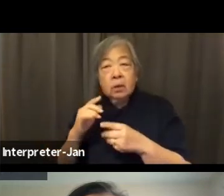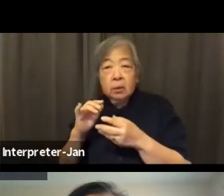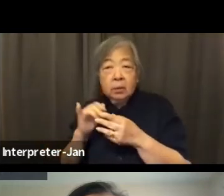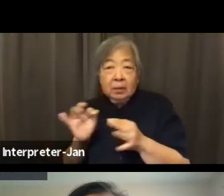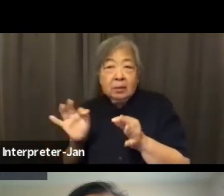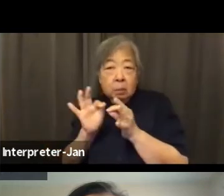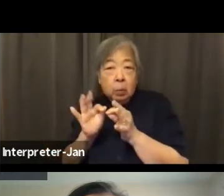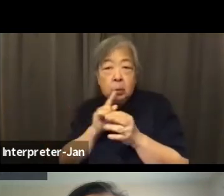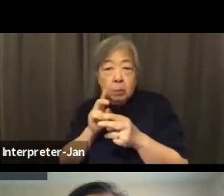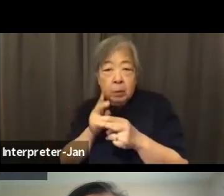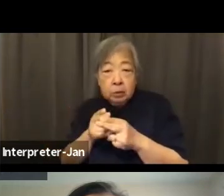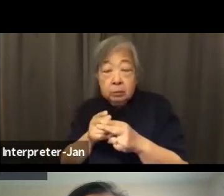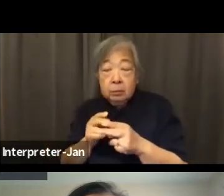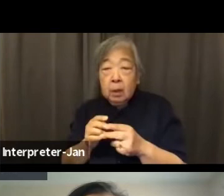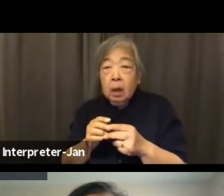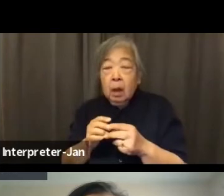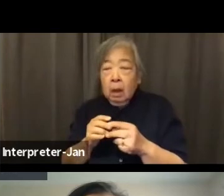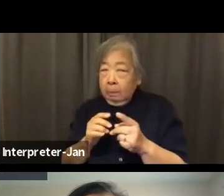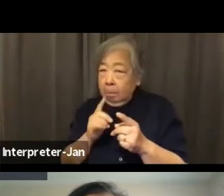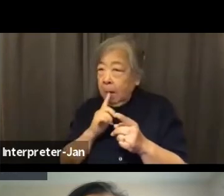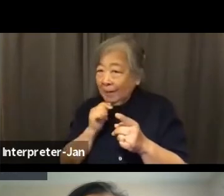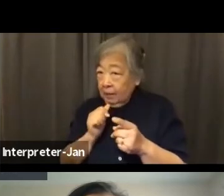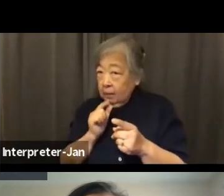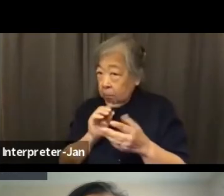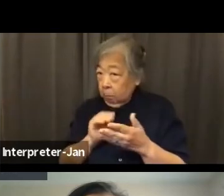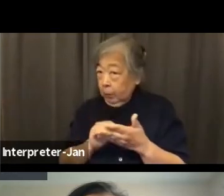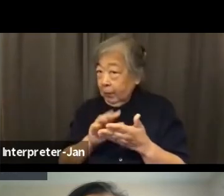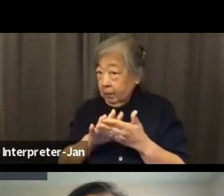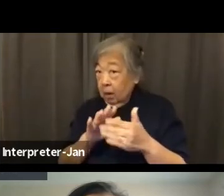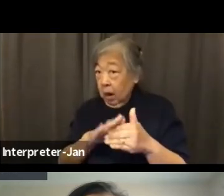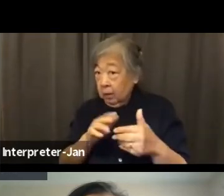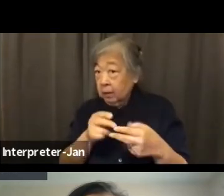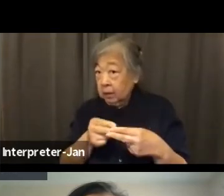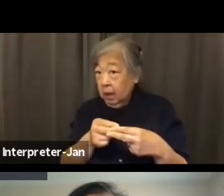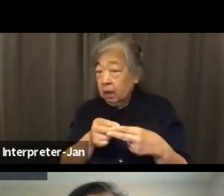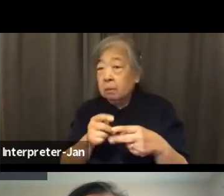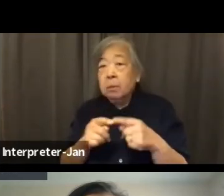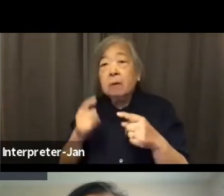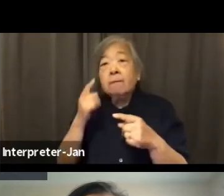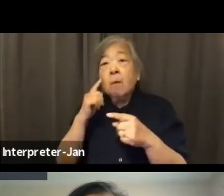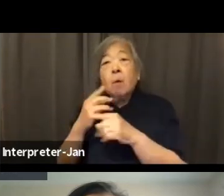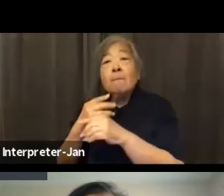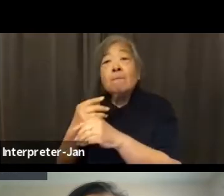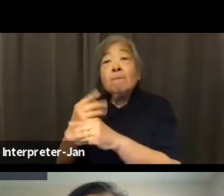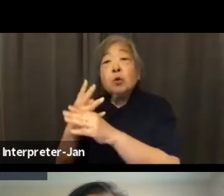I also, I didn't put this on the slide, but in terms of virtual teams across countries